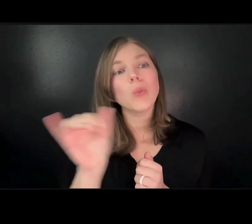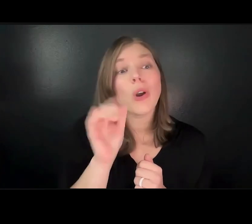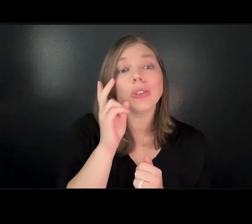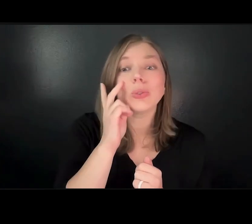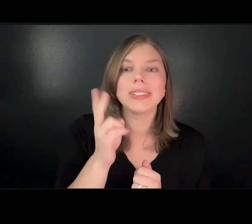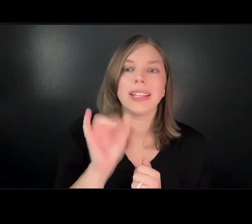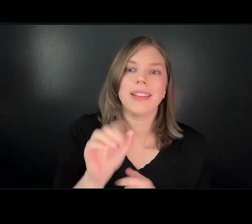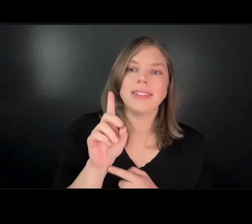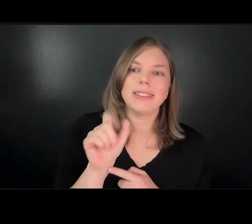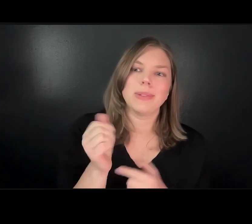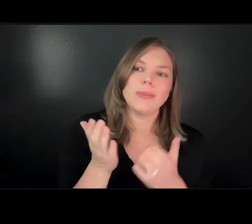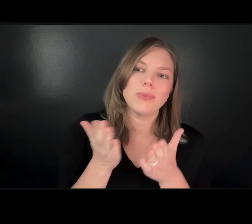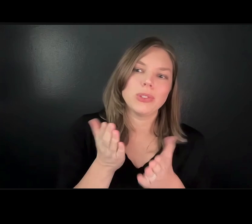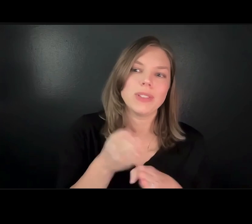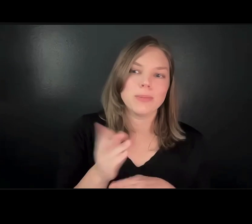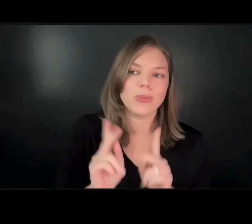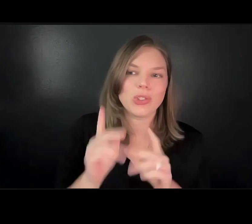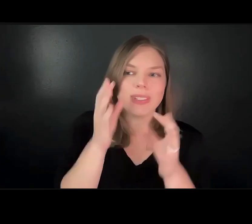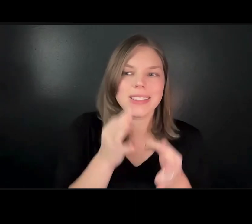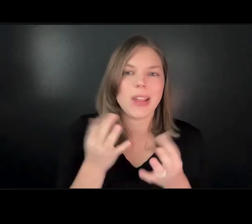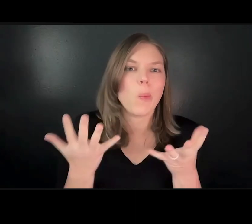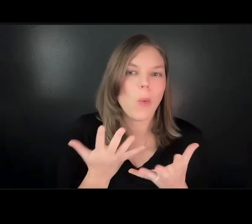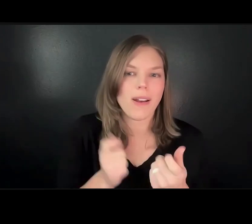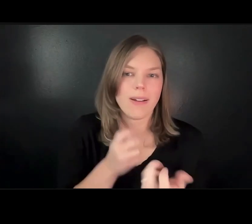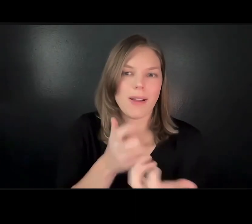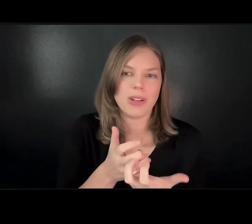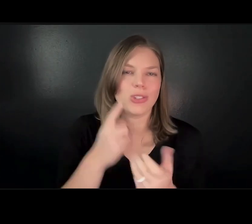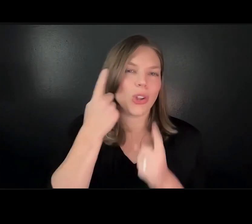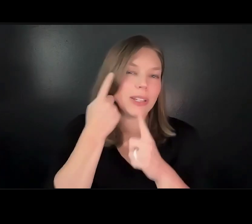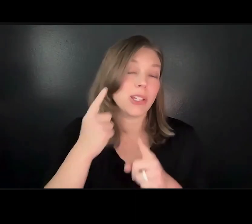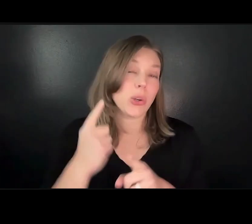We also see that disability services professionals or what we call DS professionals,